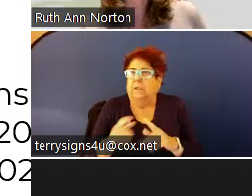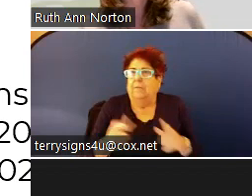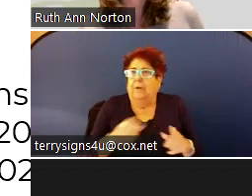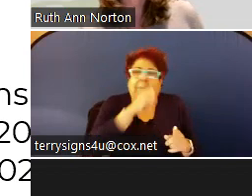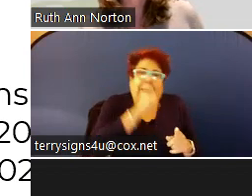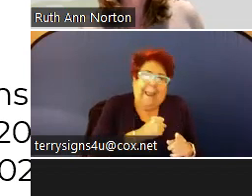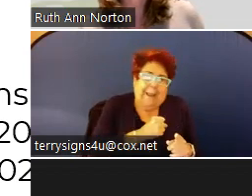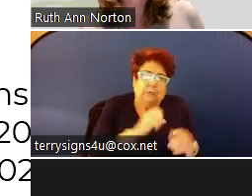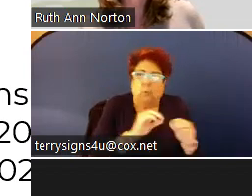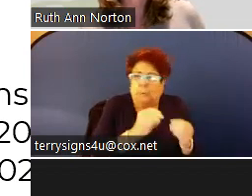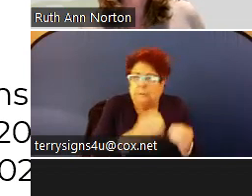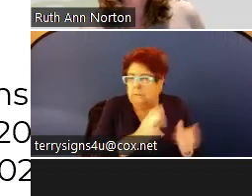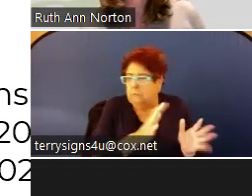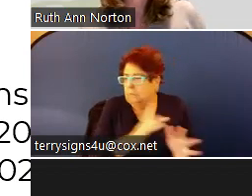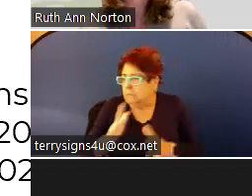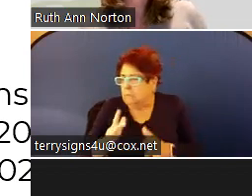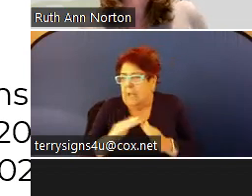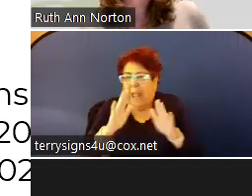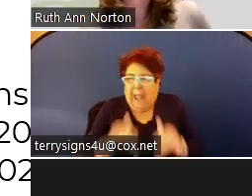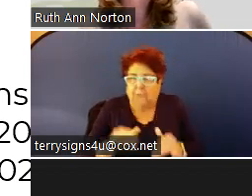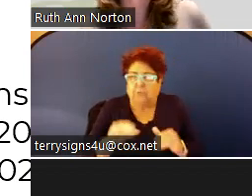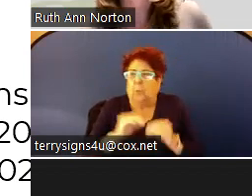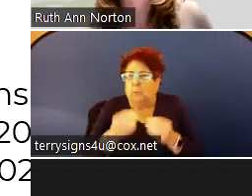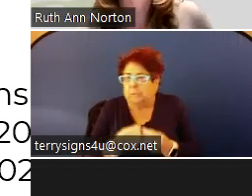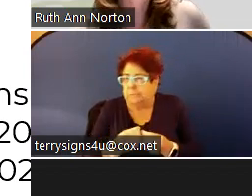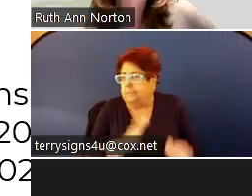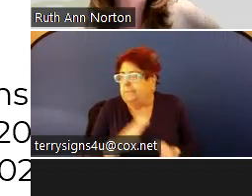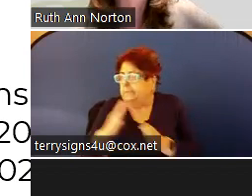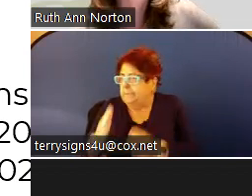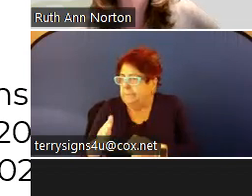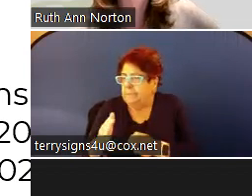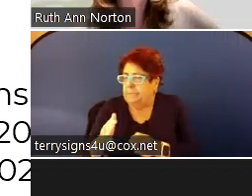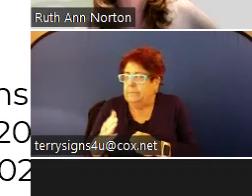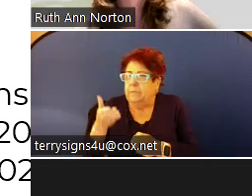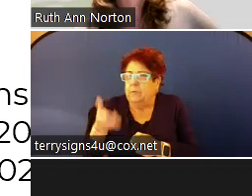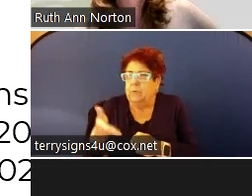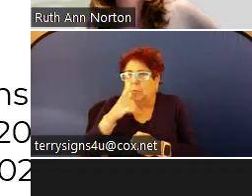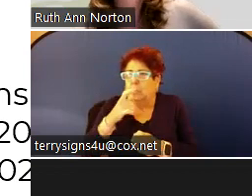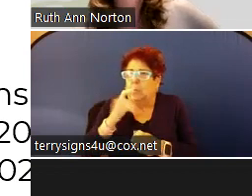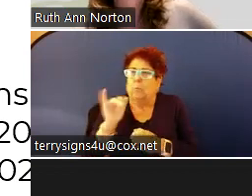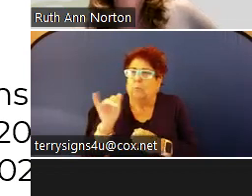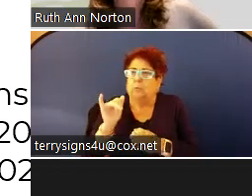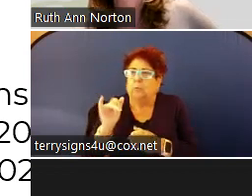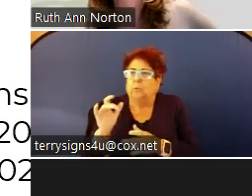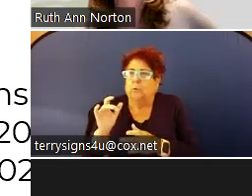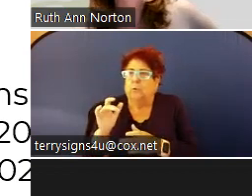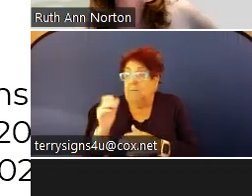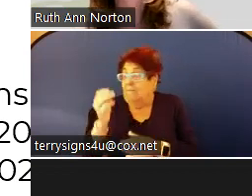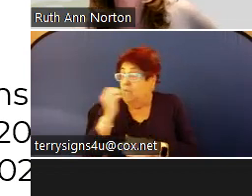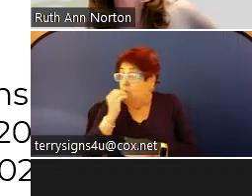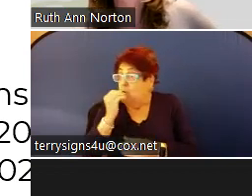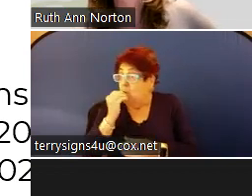to housing organizations, to those who are also connecting food and healthy housing through Meals